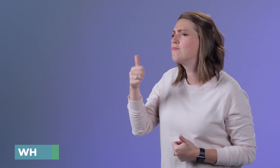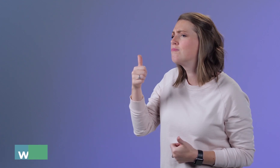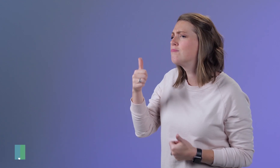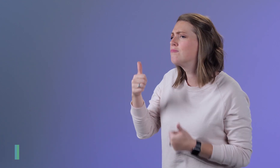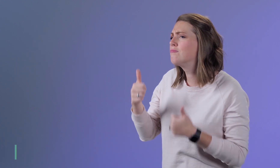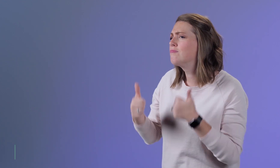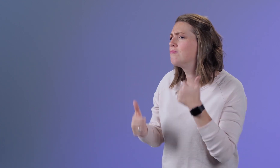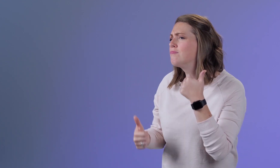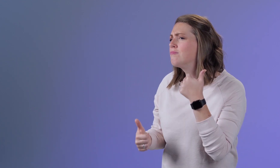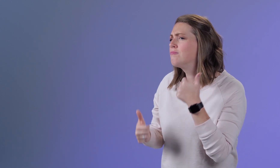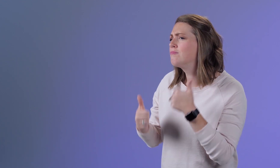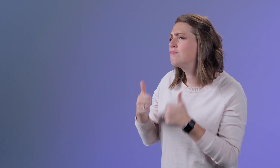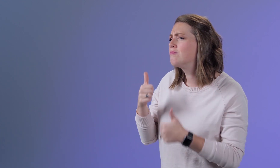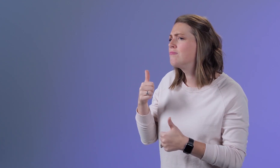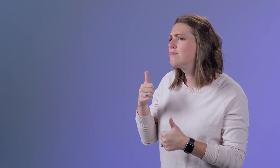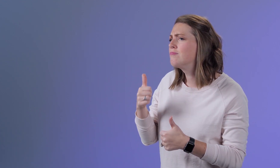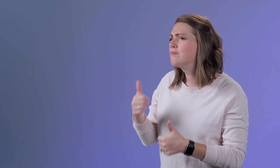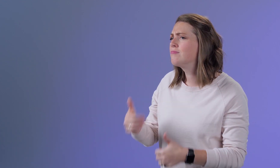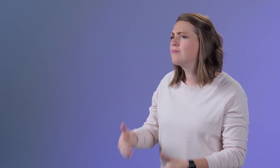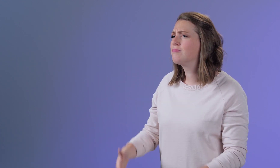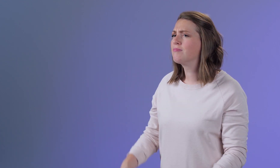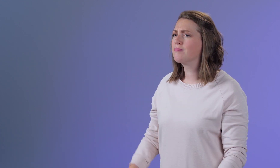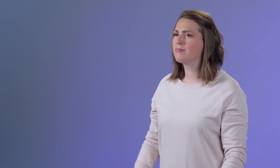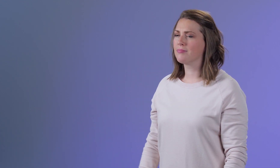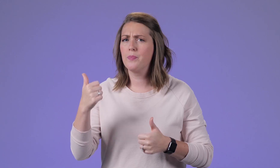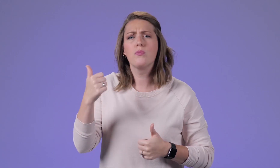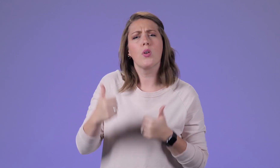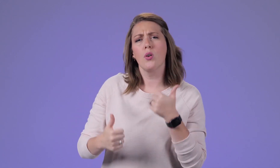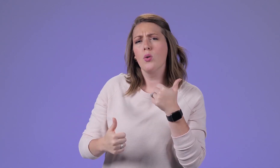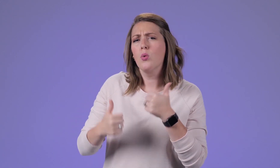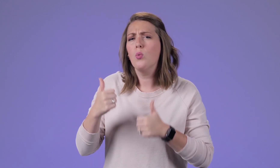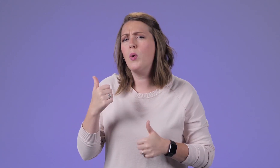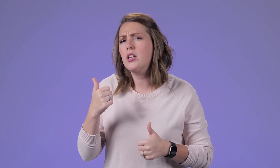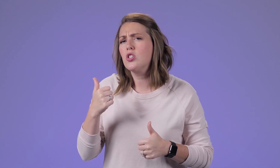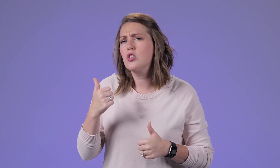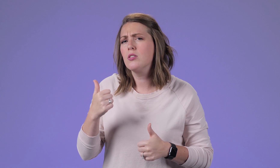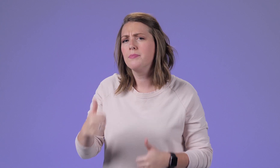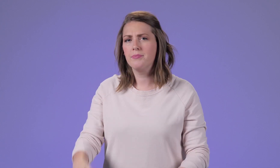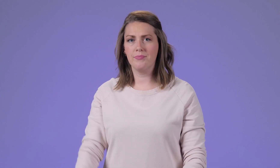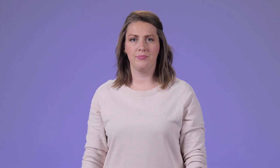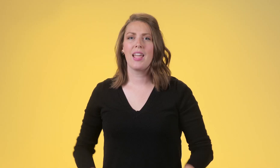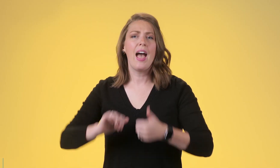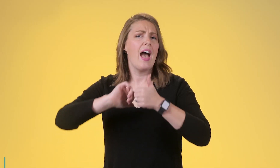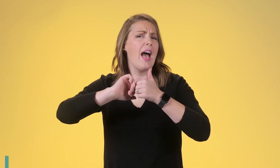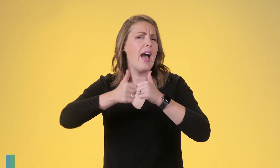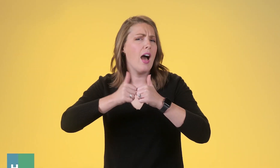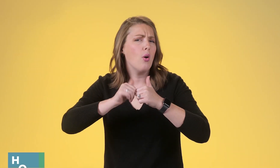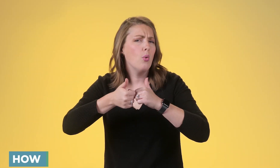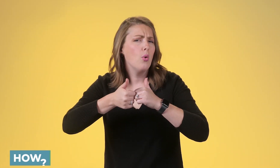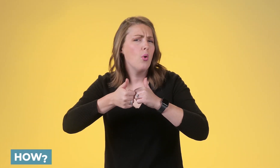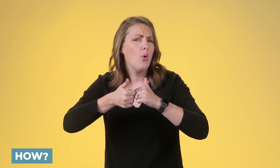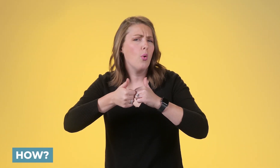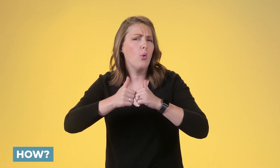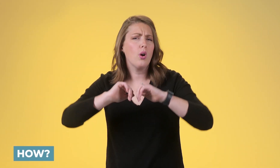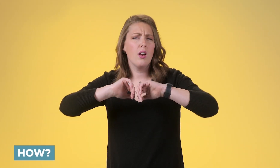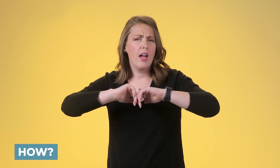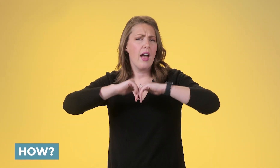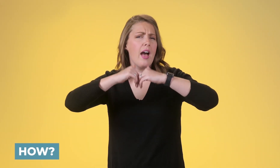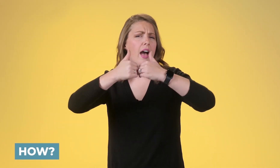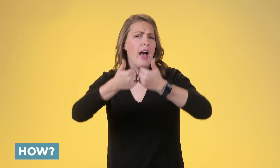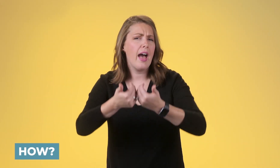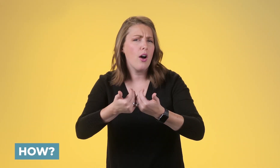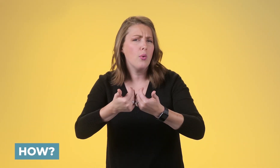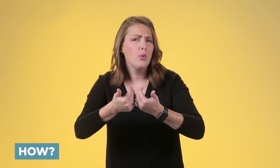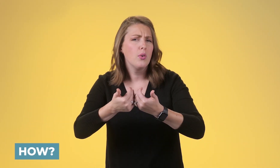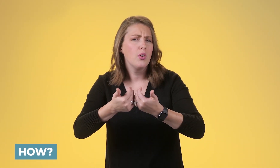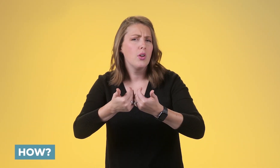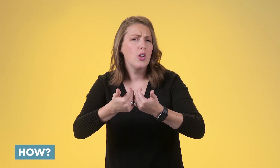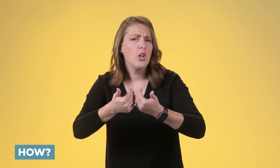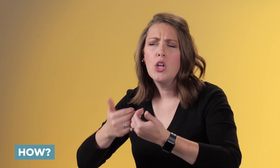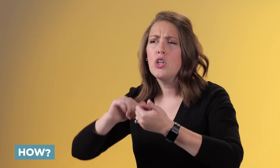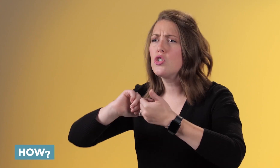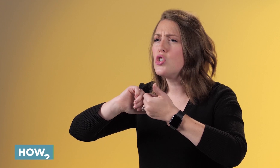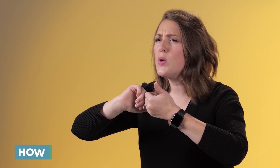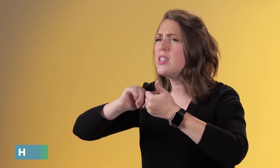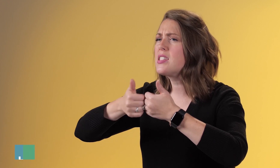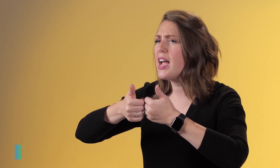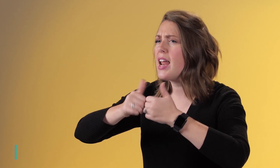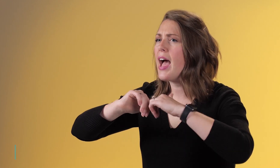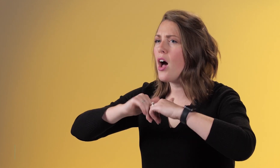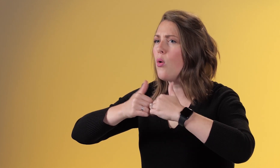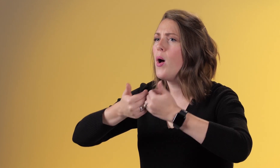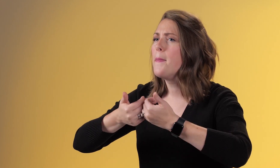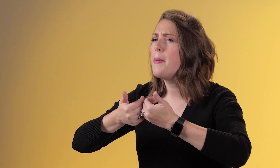like you're balancing which one you prefer which how or how you're doing the sign how